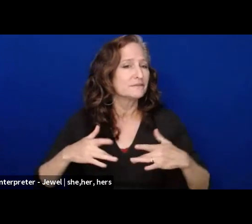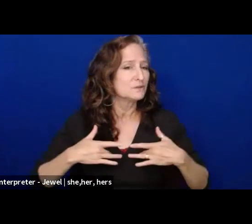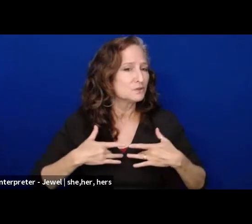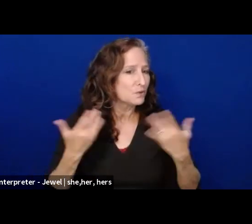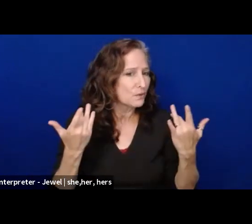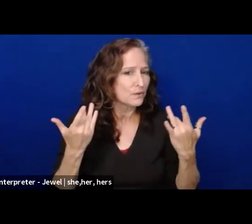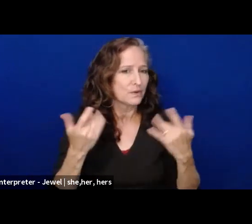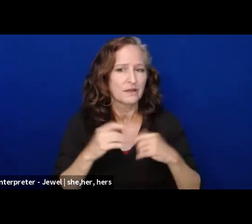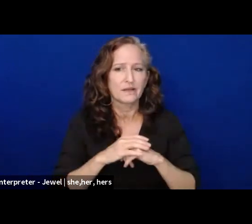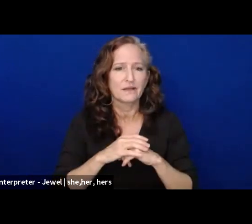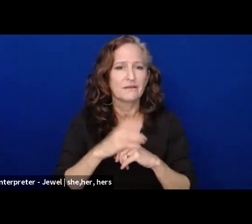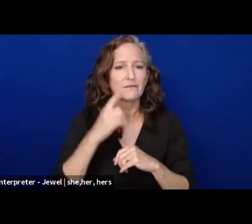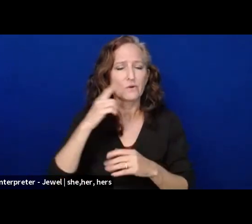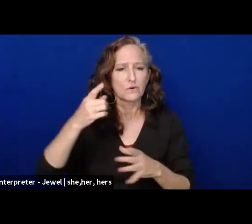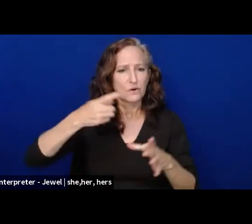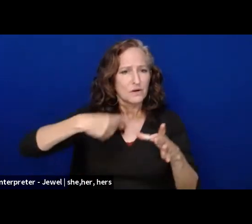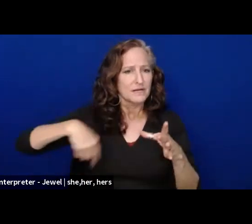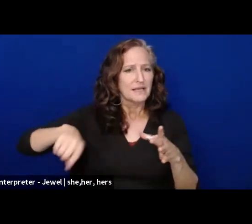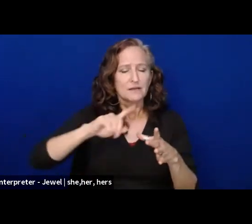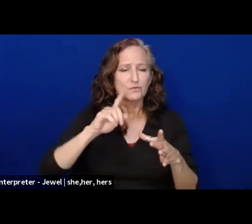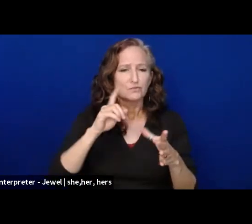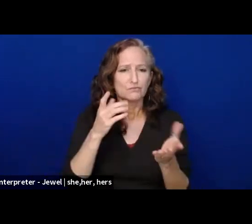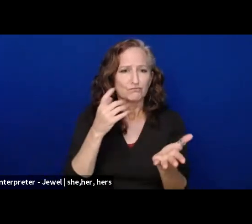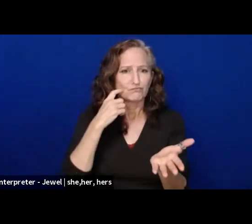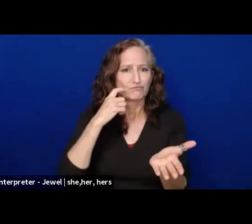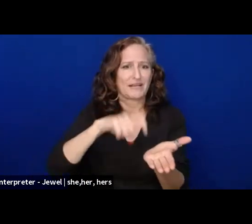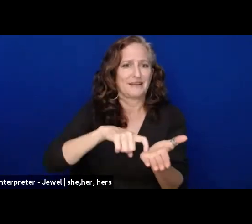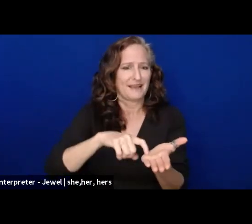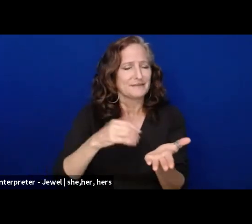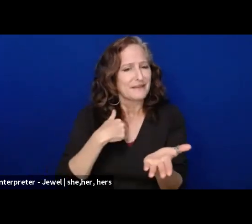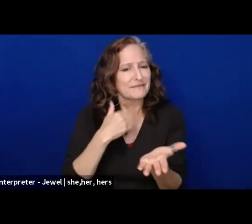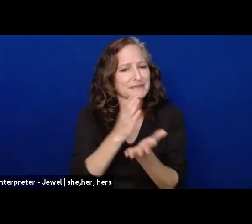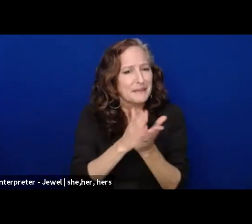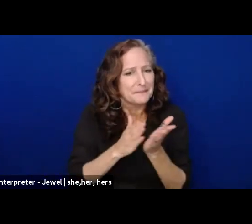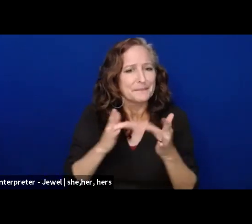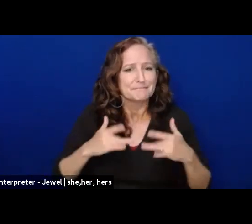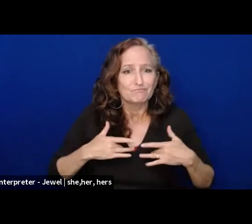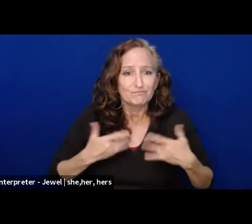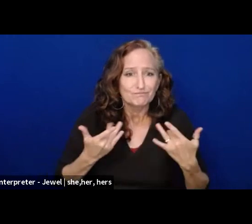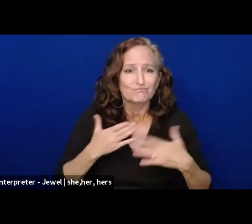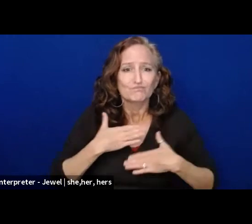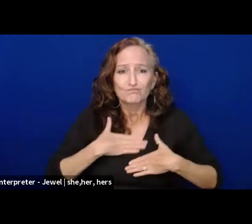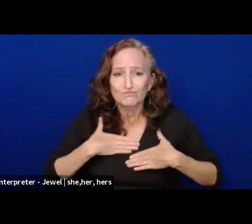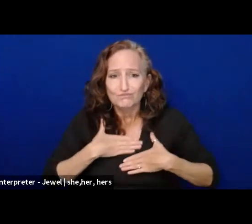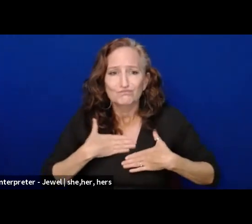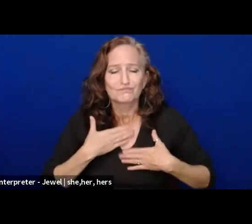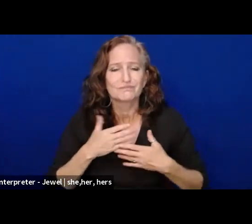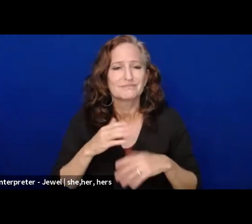all of us to tap into that and make sure that we are enjoying, having some happiness in our lives?